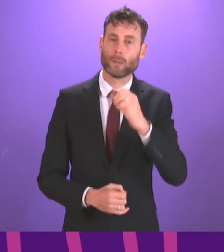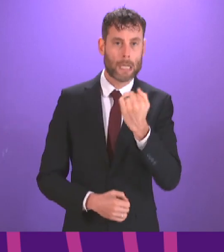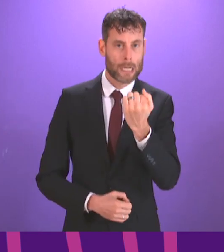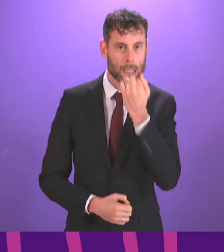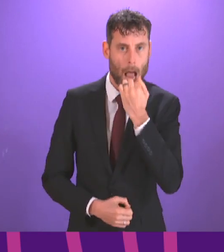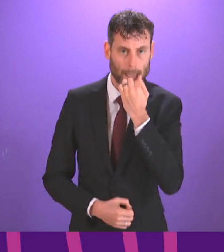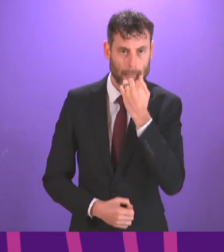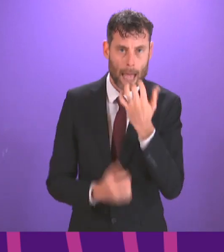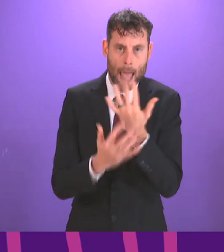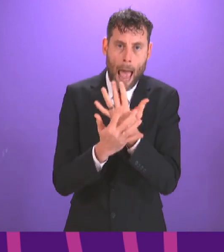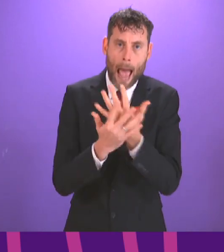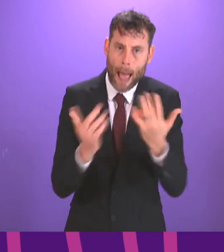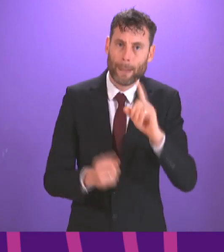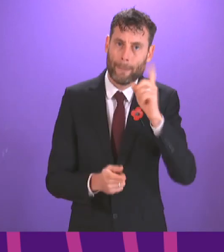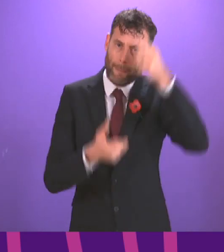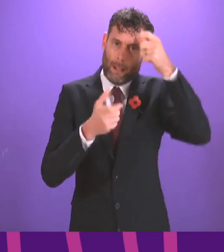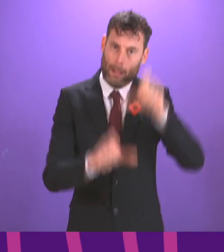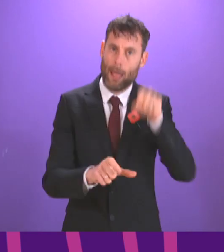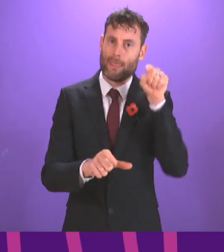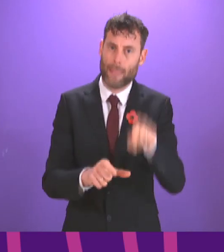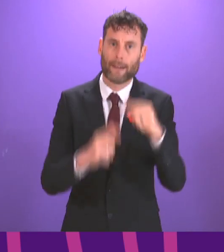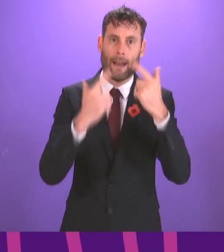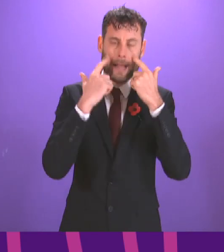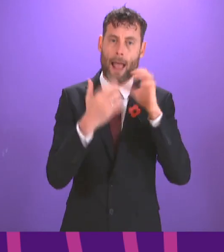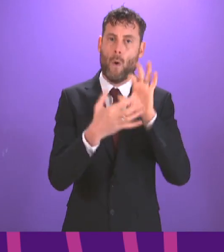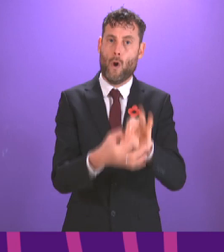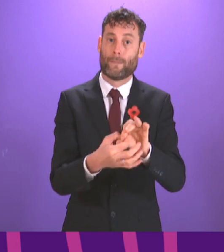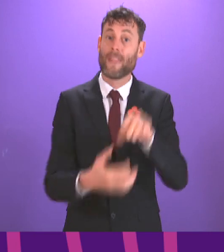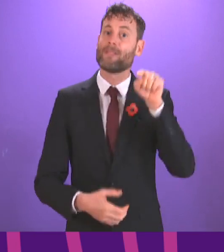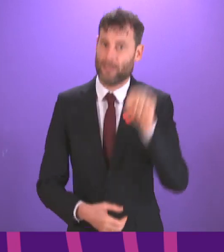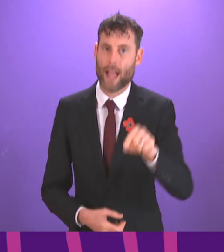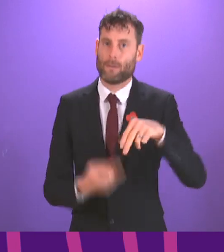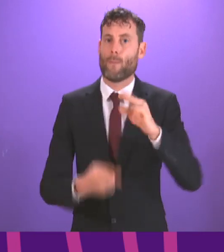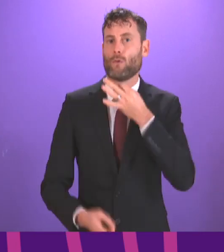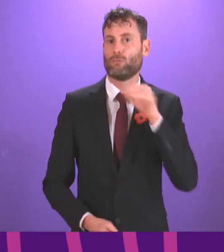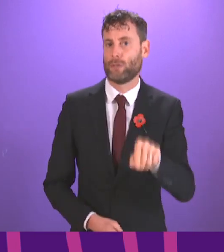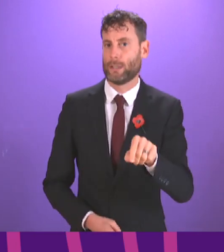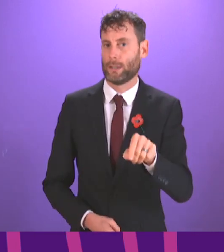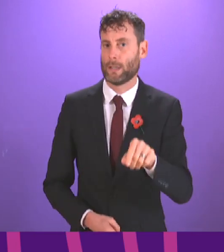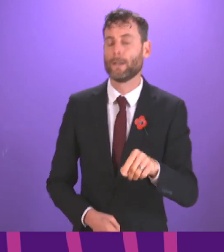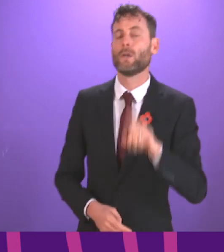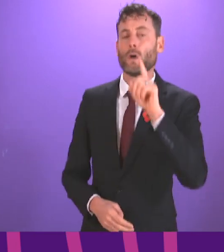risk from hospital discharge”. That means that, although we must continue to consider the issues around discharges,